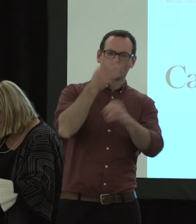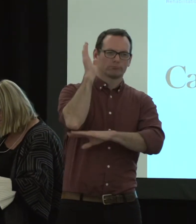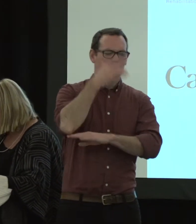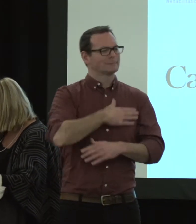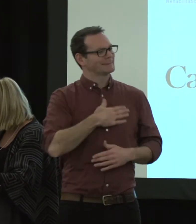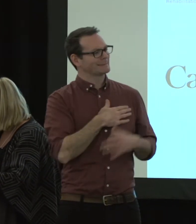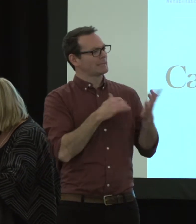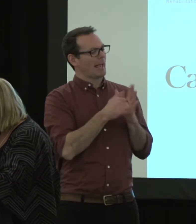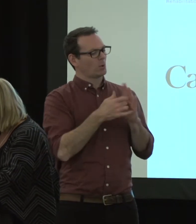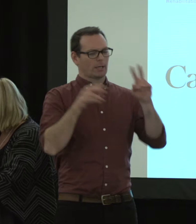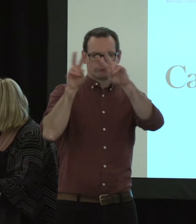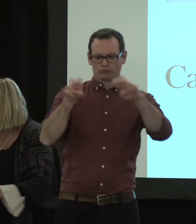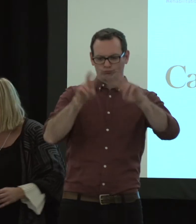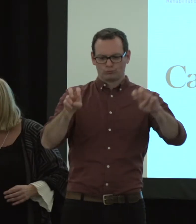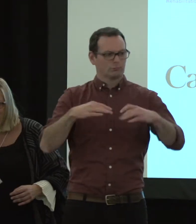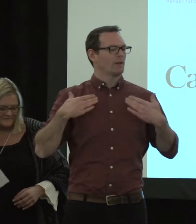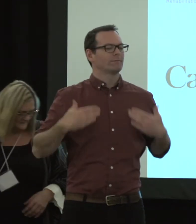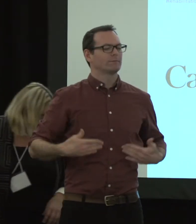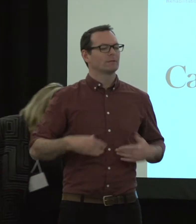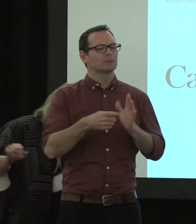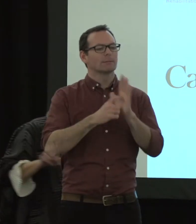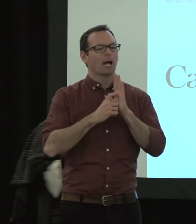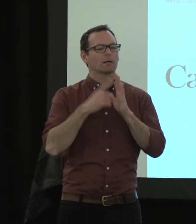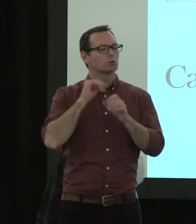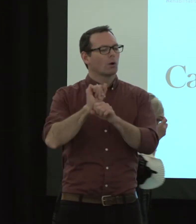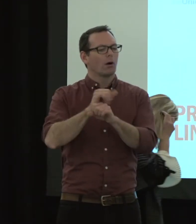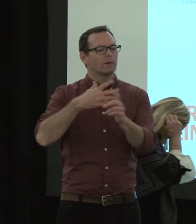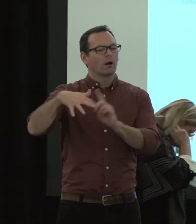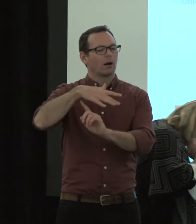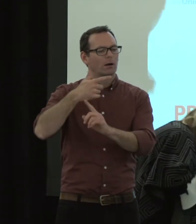analysis, because as we talk about accommodation, we have to understand what